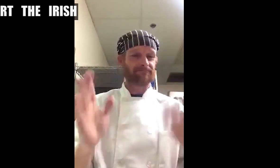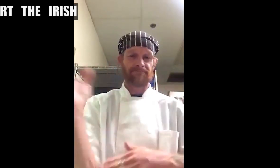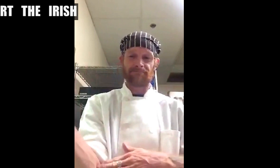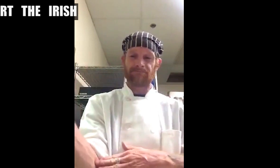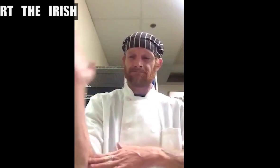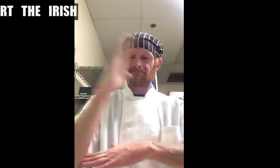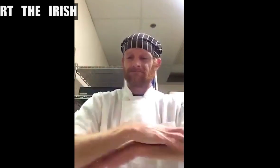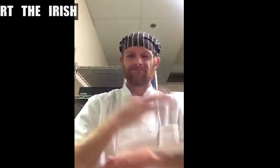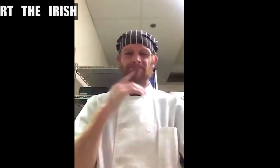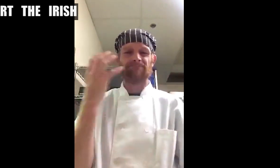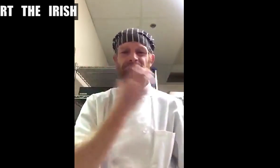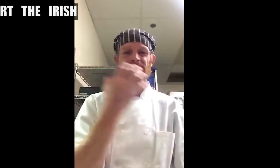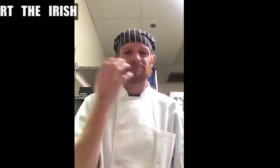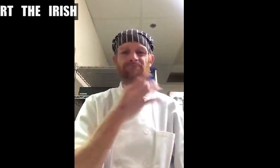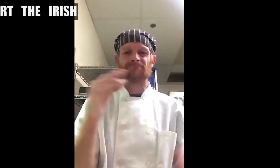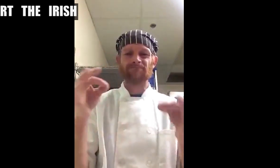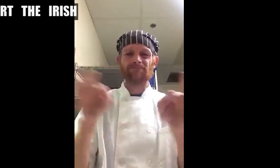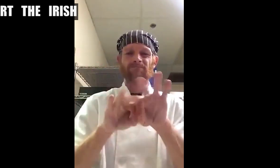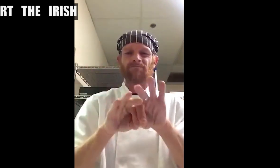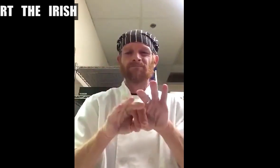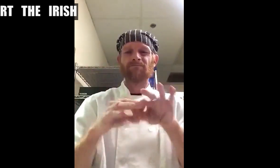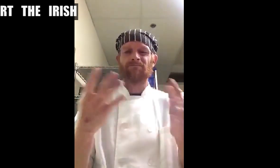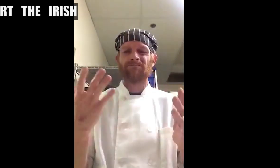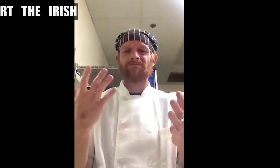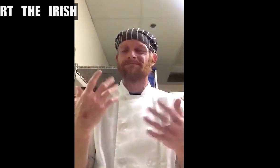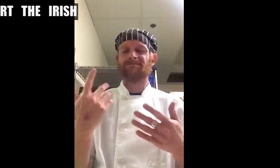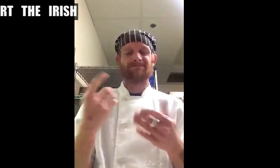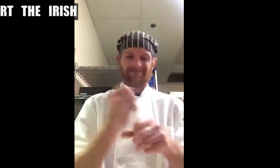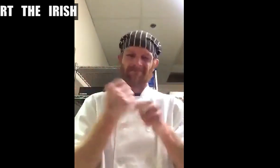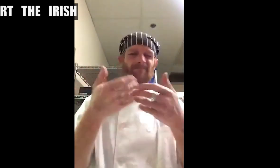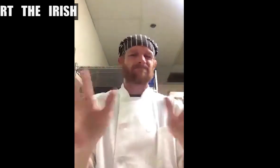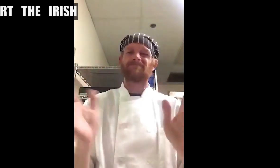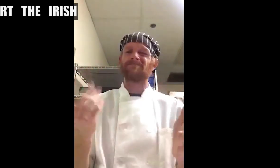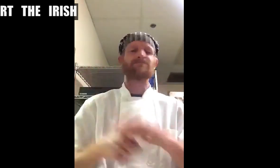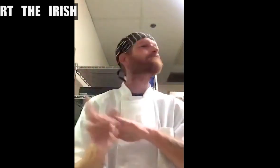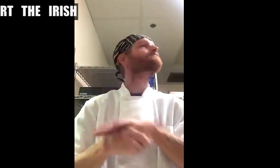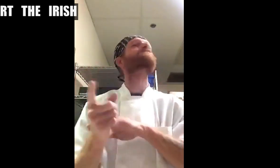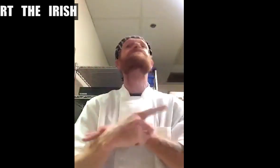Its amazing and worthwhile, get lost and explore the city.